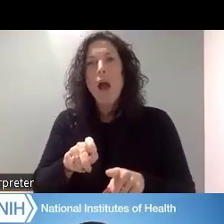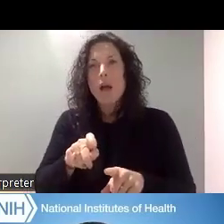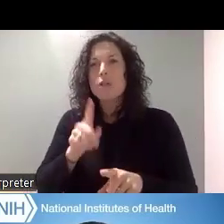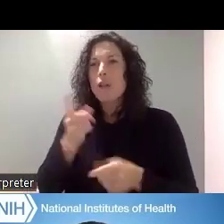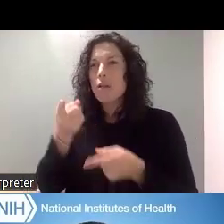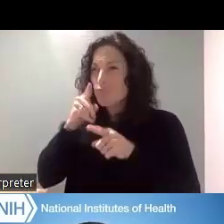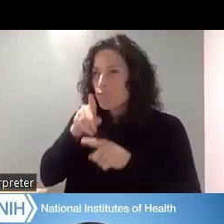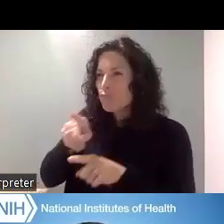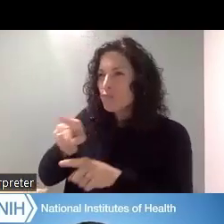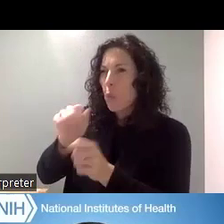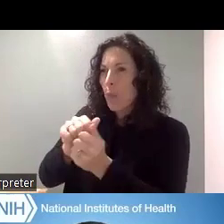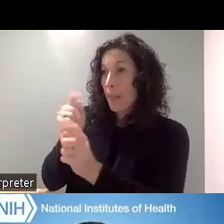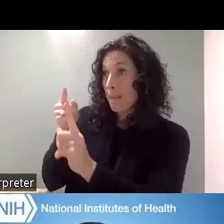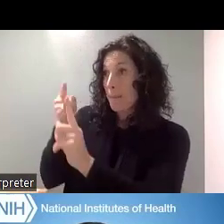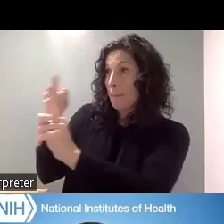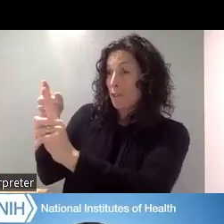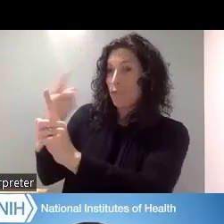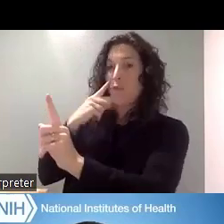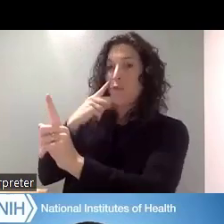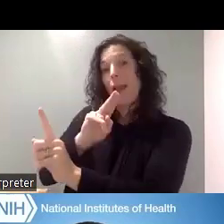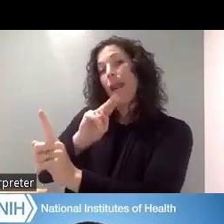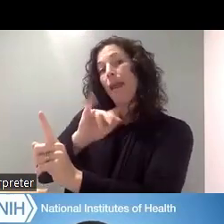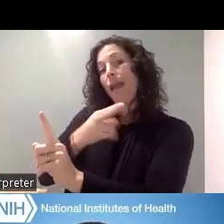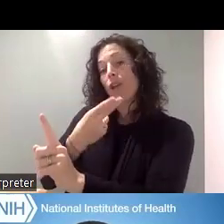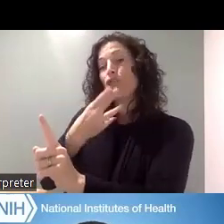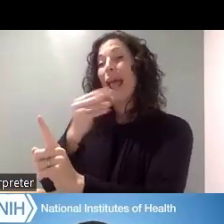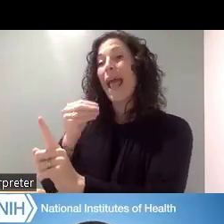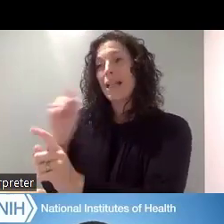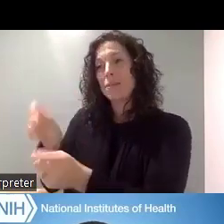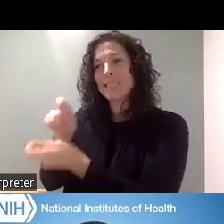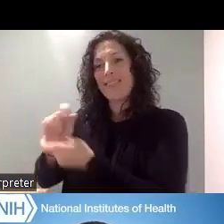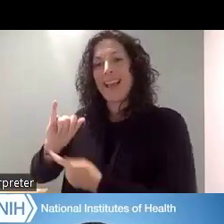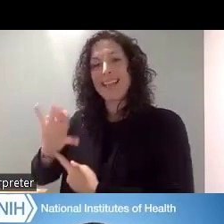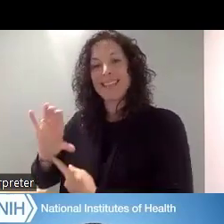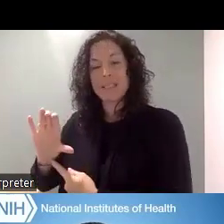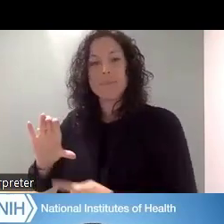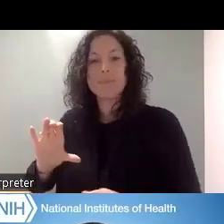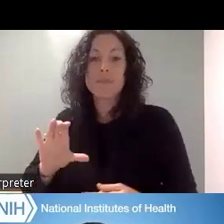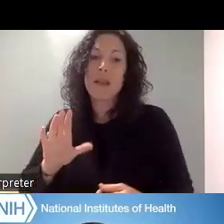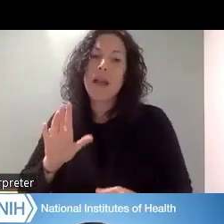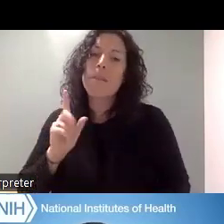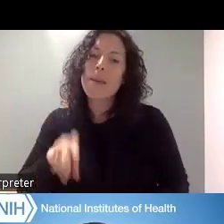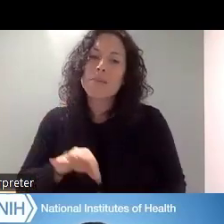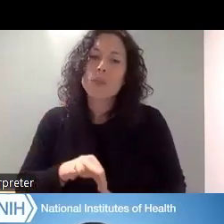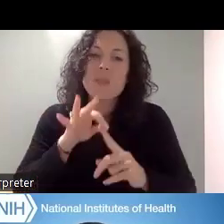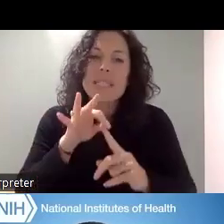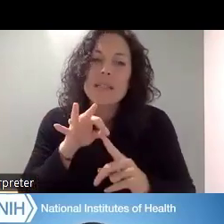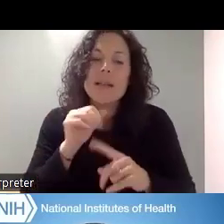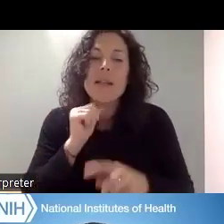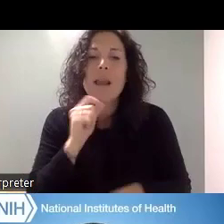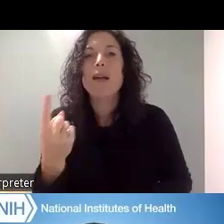and an institute. And it must be unique, and what I mean by that is, it can't be something that's already funded.